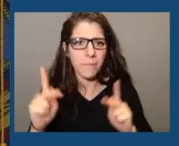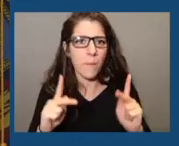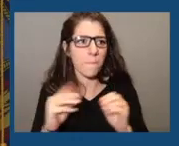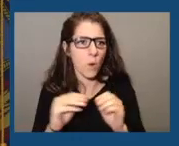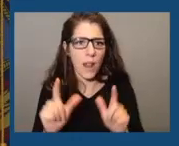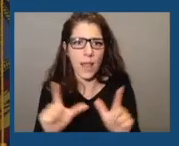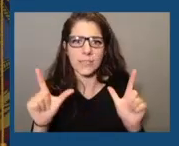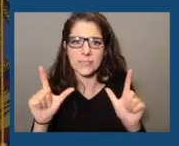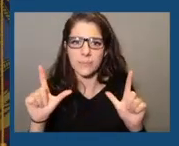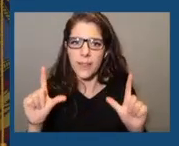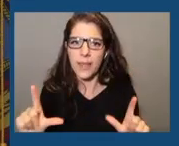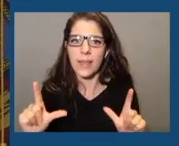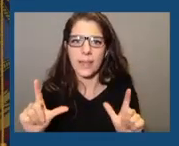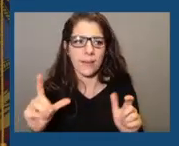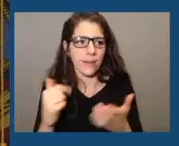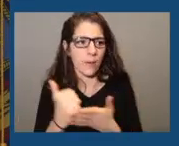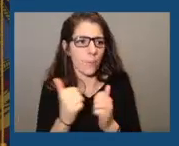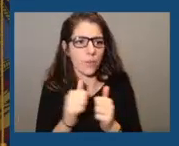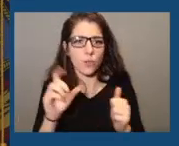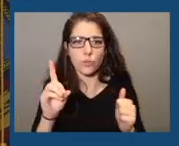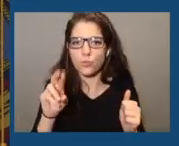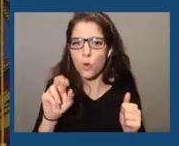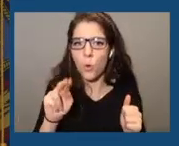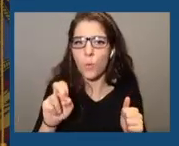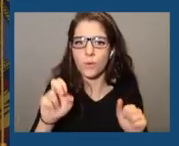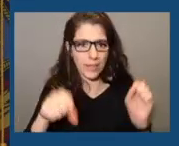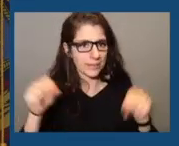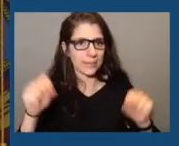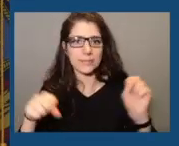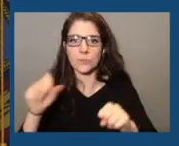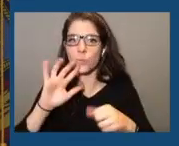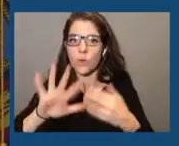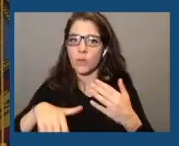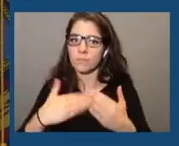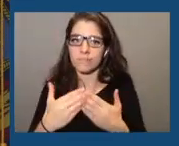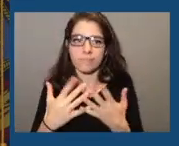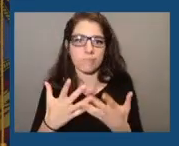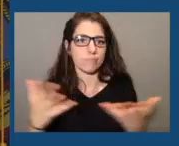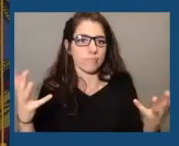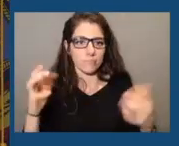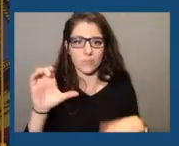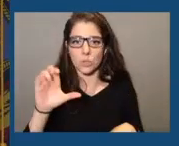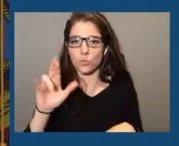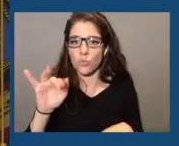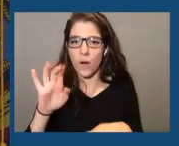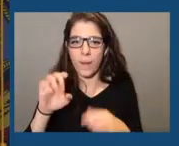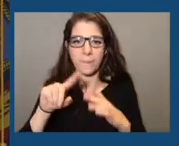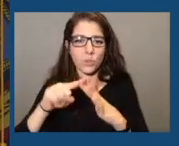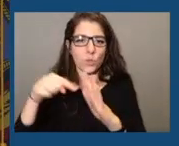Can you help us with drone tech technology? I said yes. Yes. Yes, we'll do it all. And crime is starting to go down. We're seeing real results